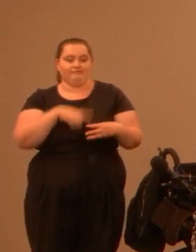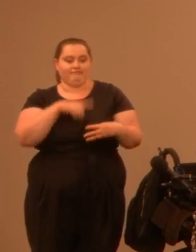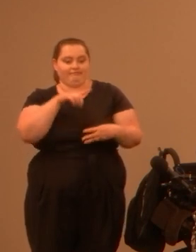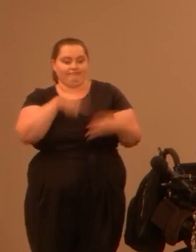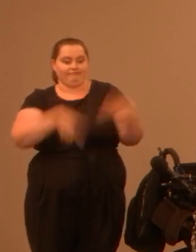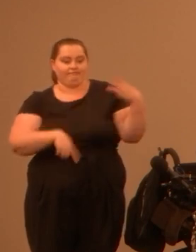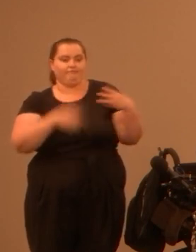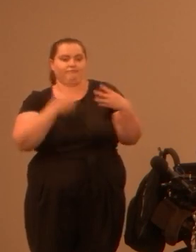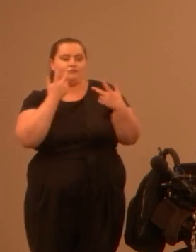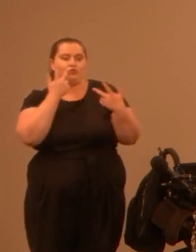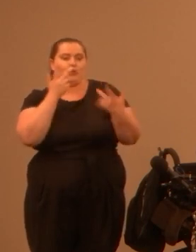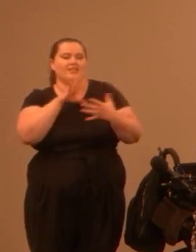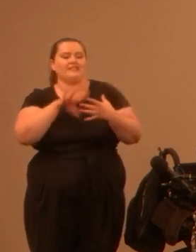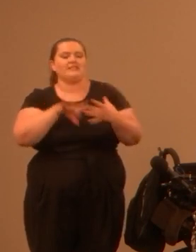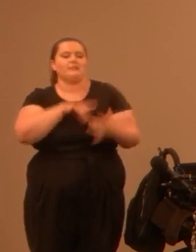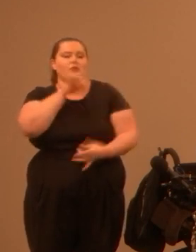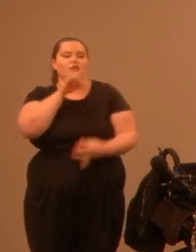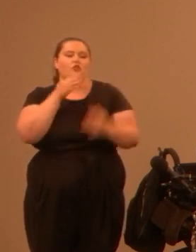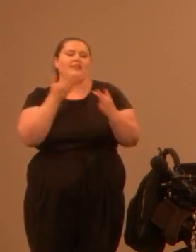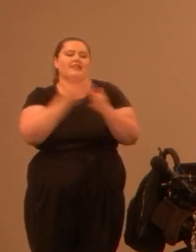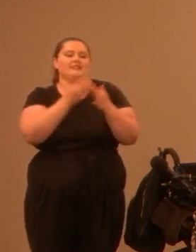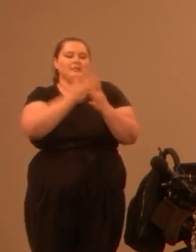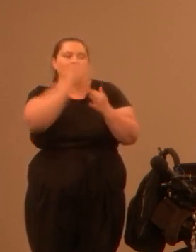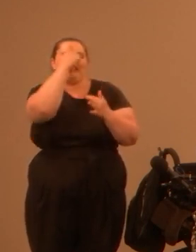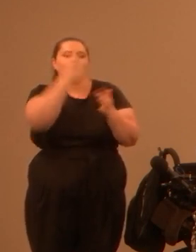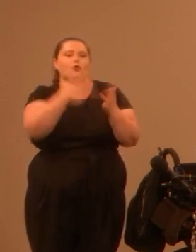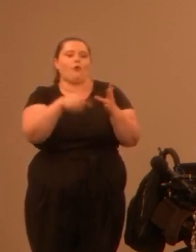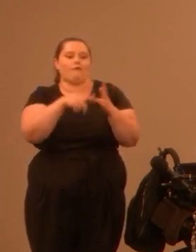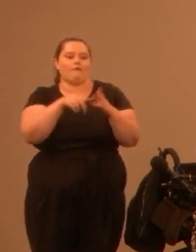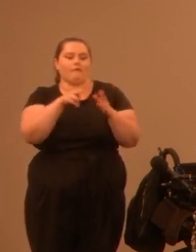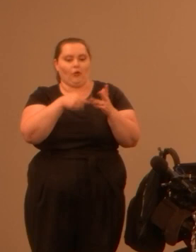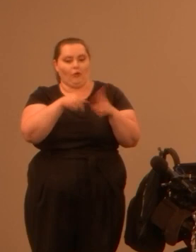spirit of the Accessibility Initiative of the Year award, which celebrates